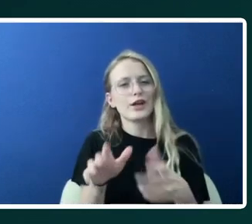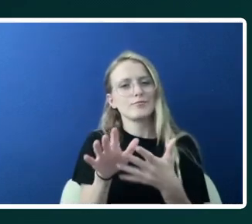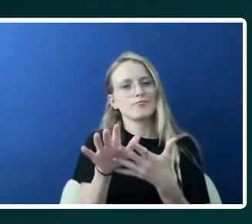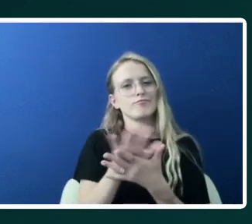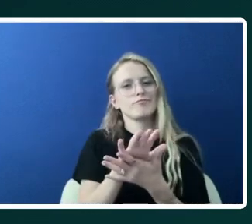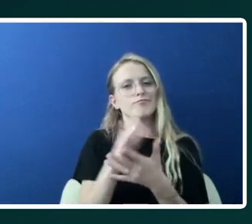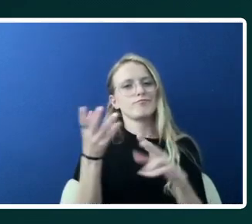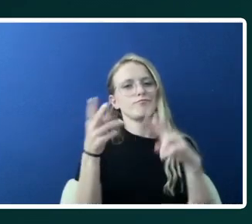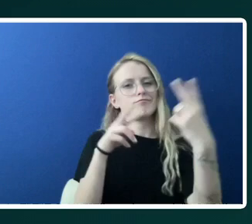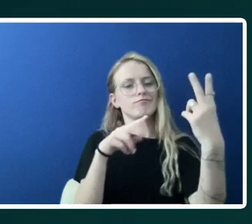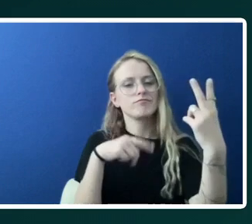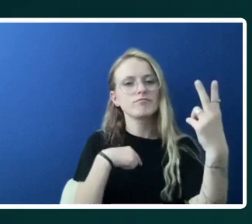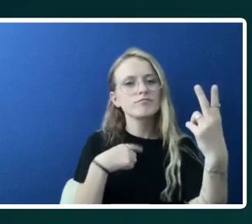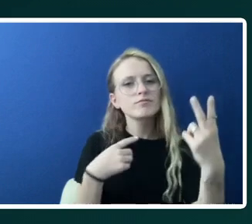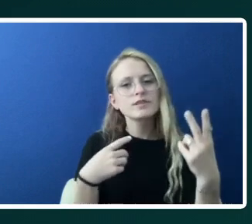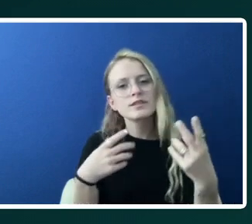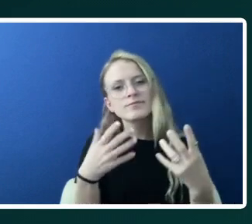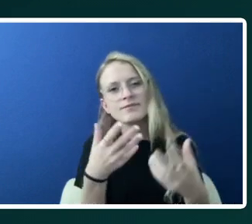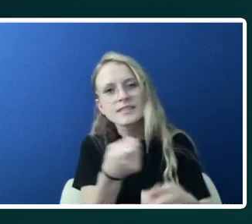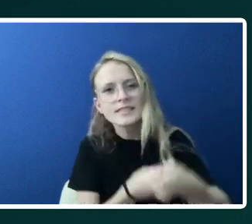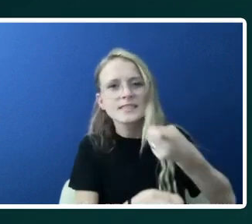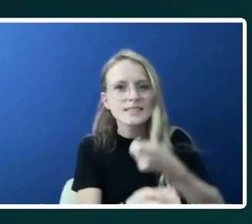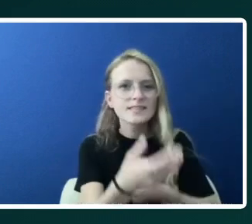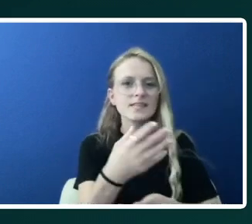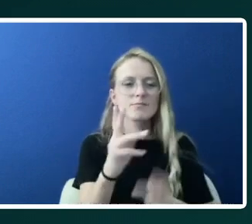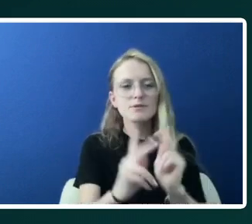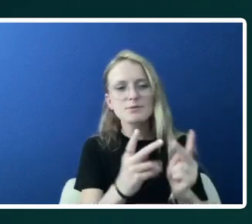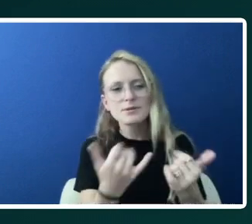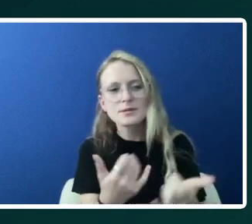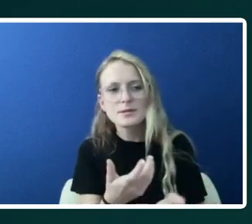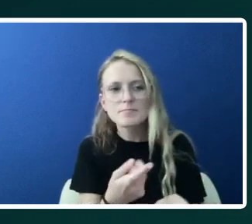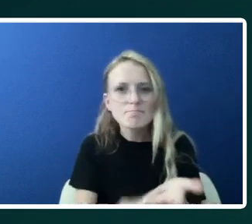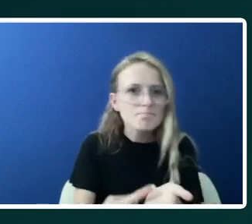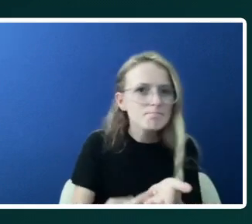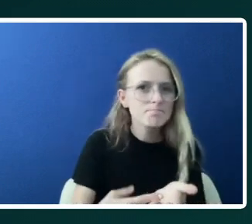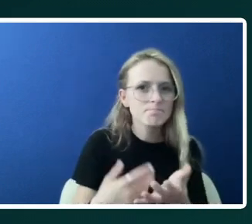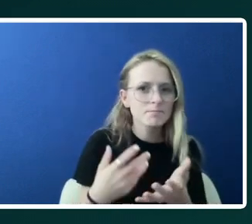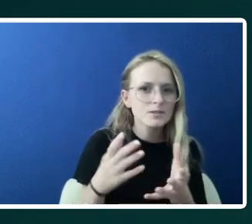really set the foundation for very powerful and moving work. And you could see that discussion